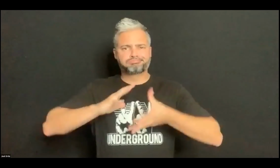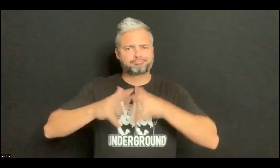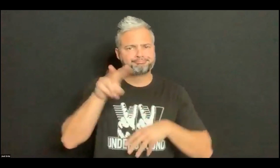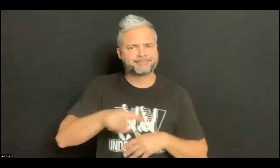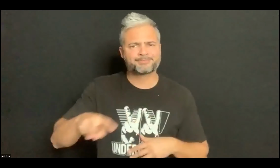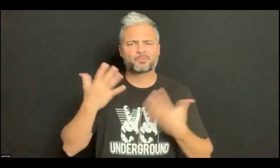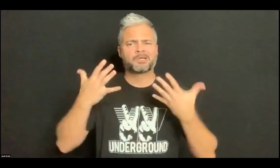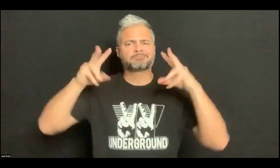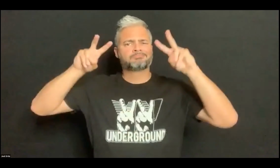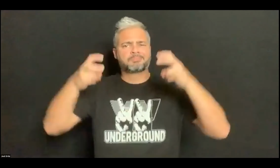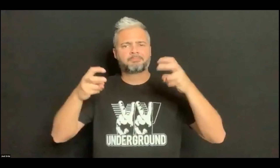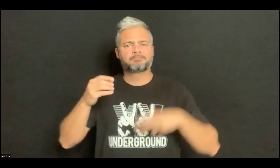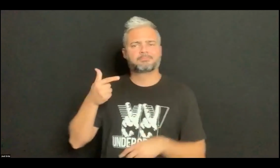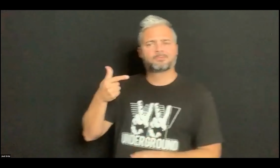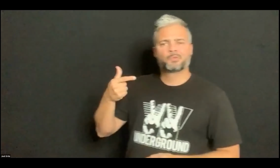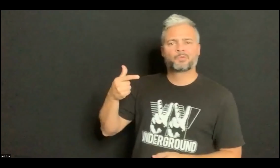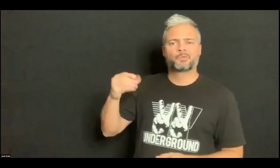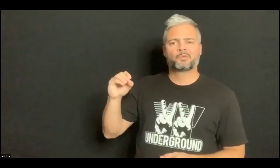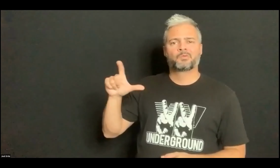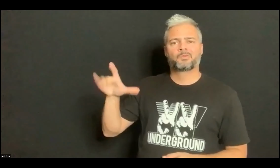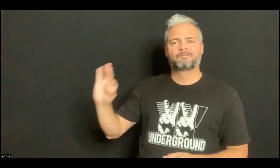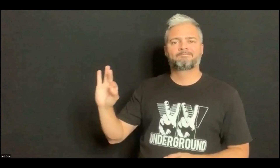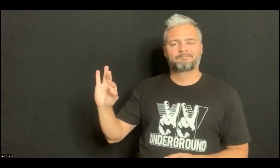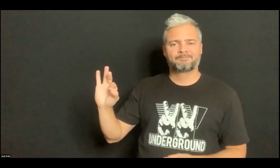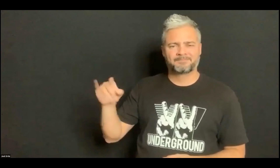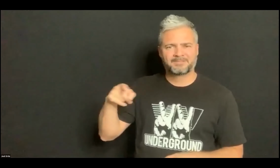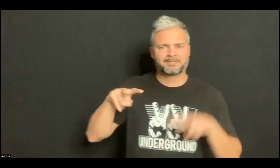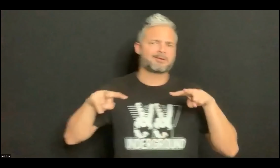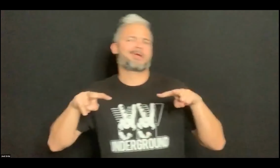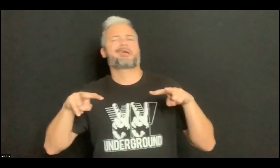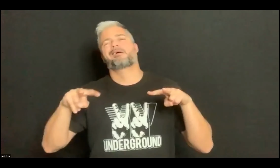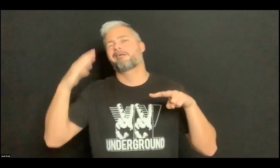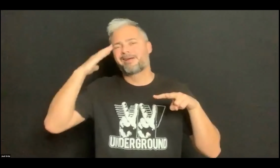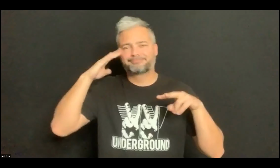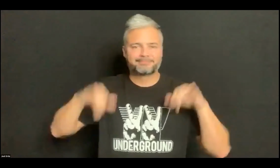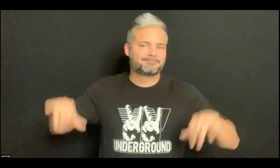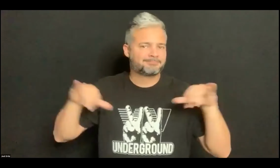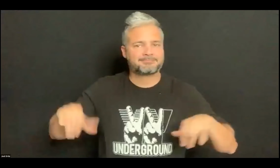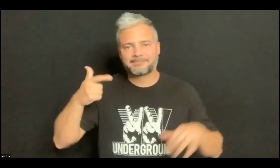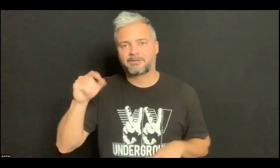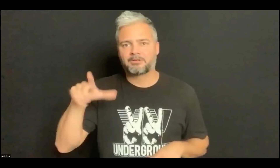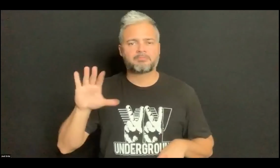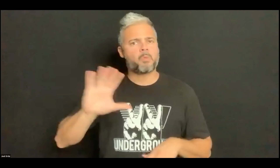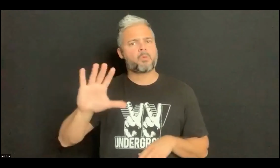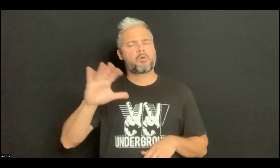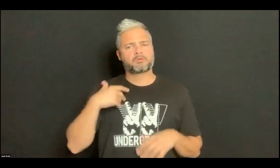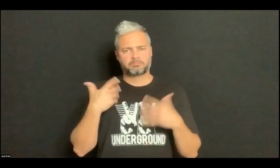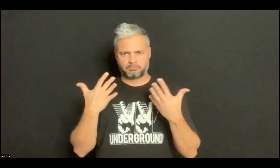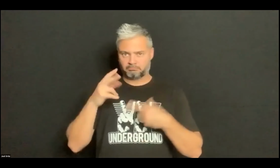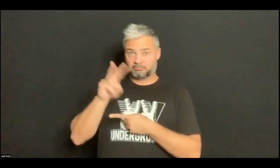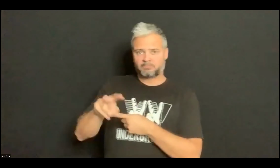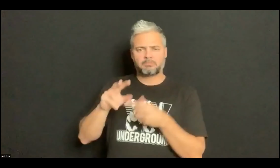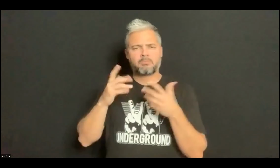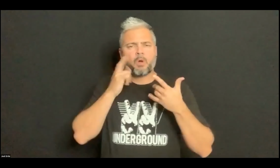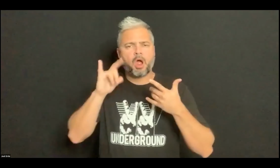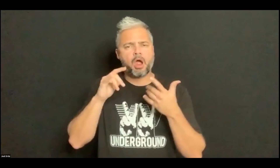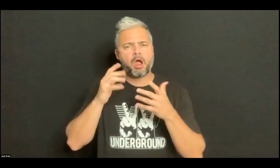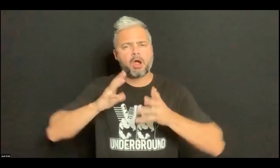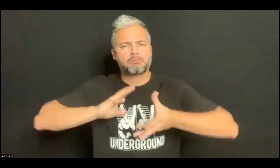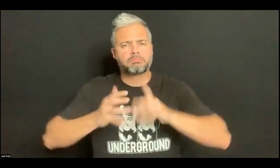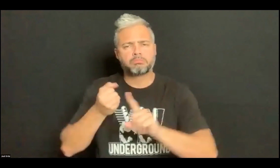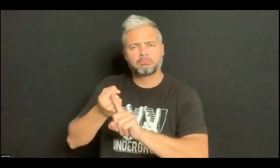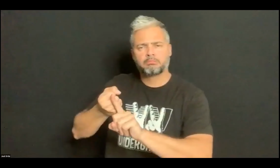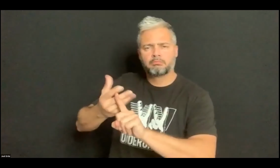Okay, the title of this next skit is Golf. And I know you think you know golf.